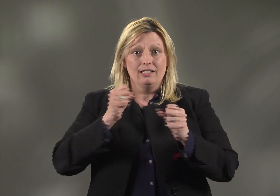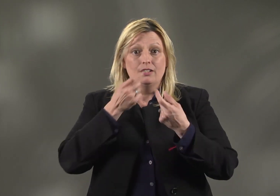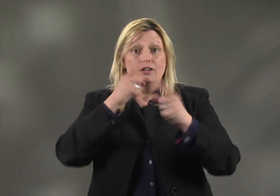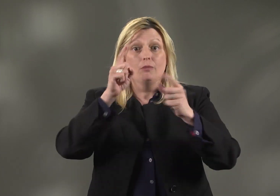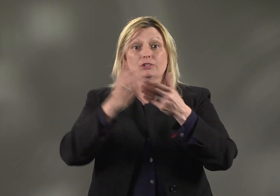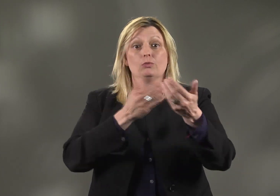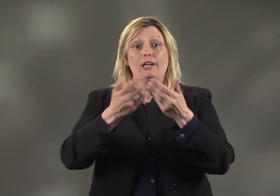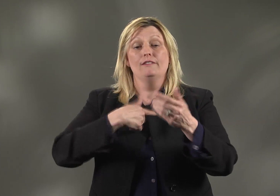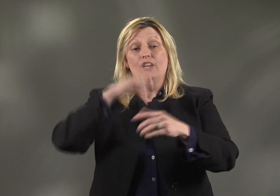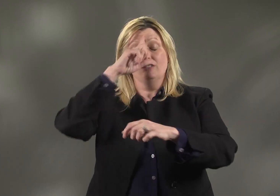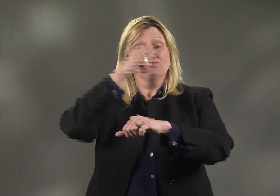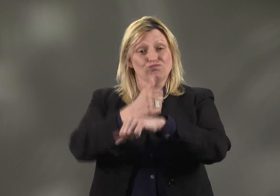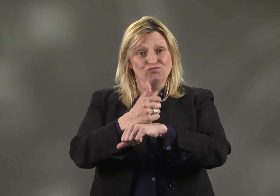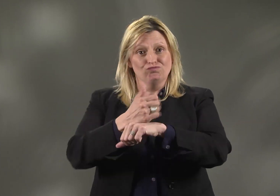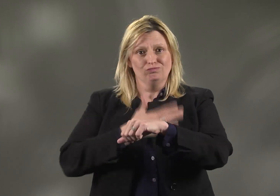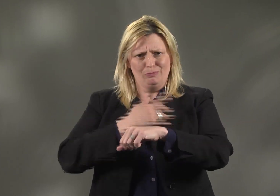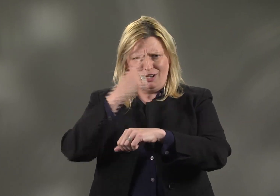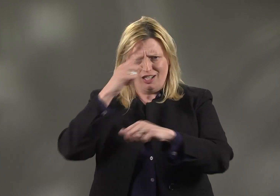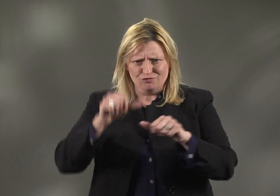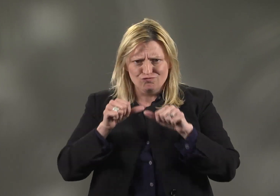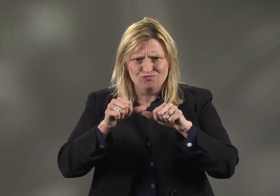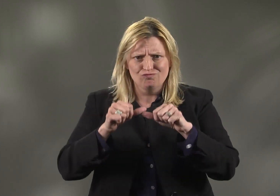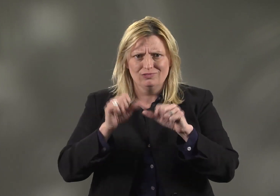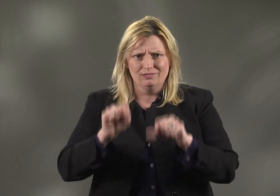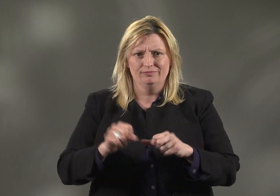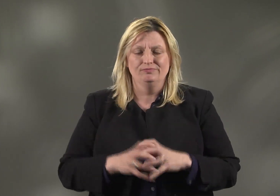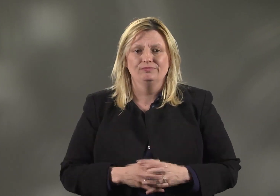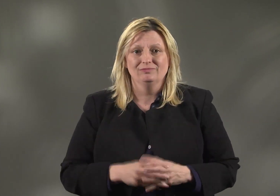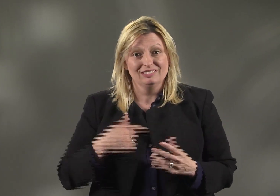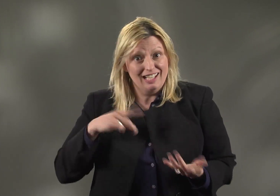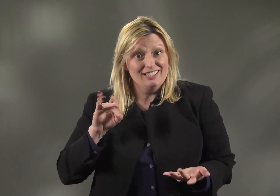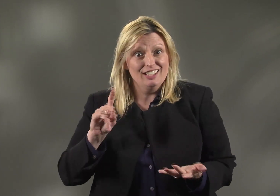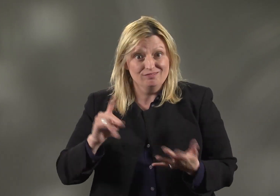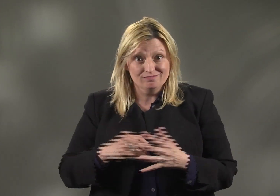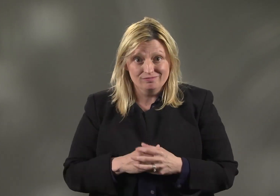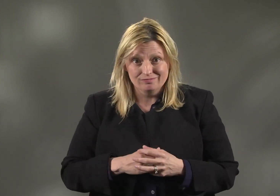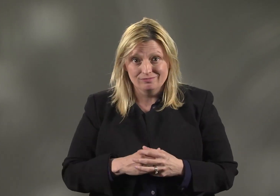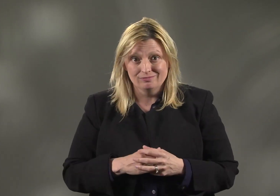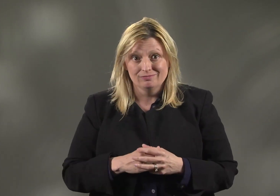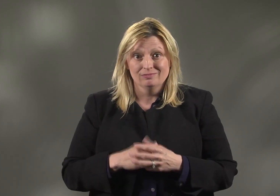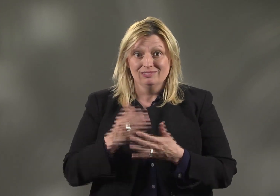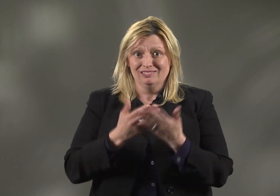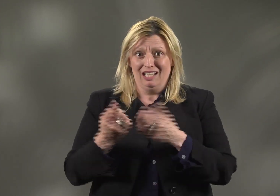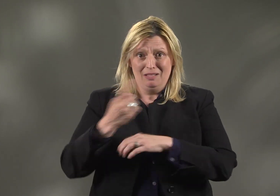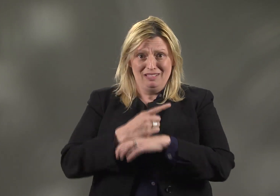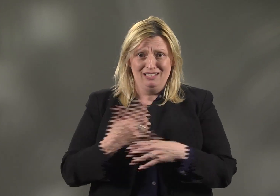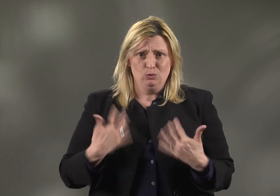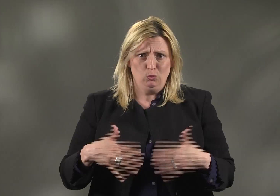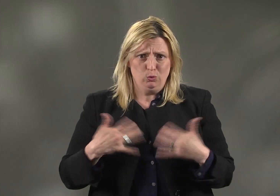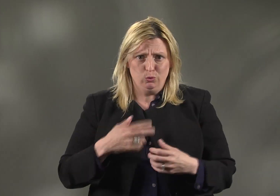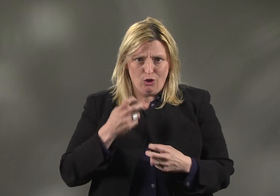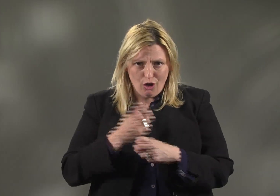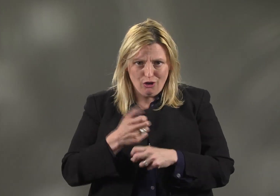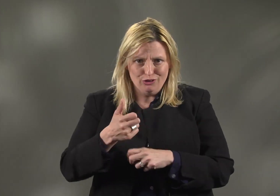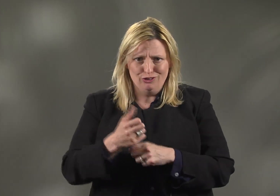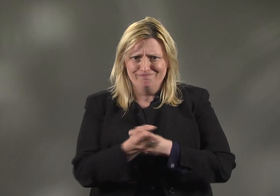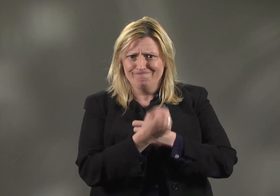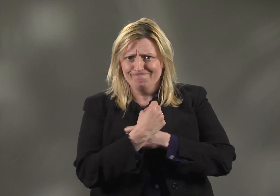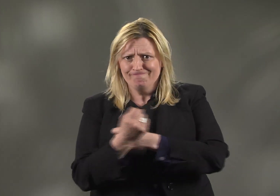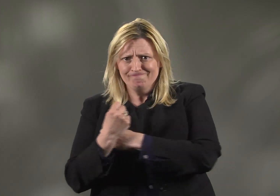I could accomplish anything I set my mind to, and I did. Some days were harder and defeating